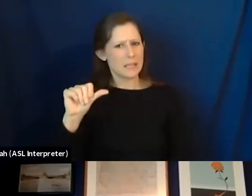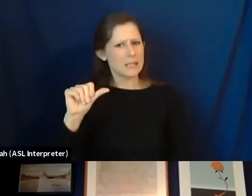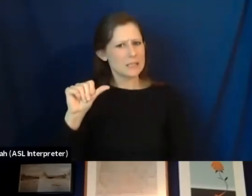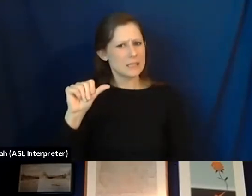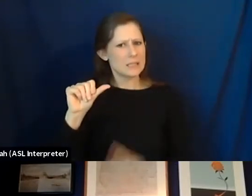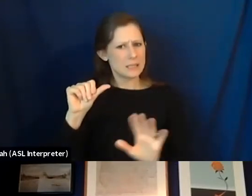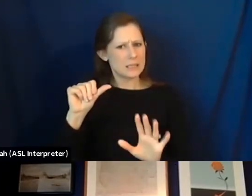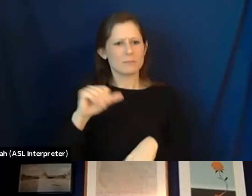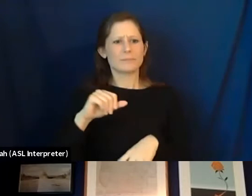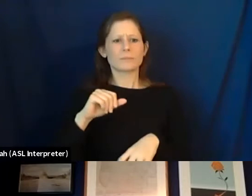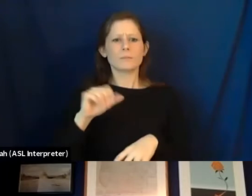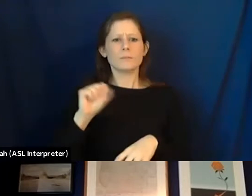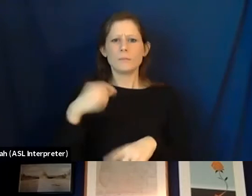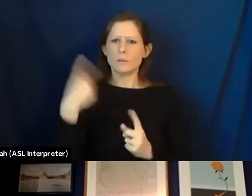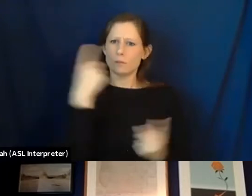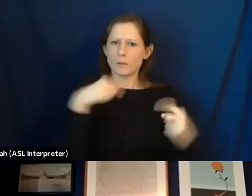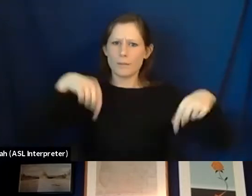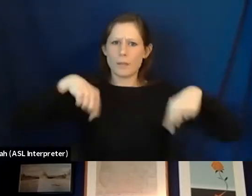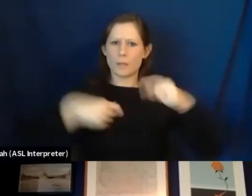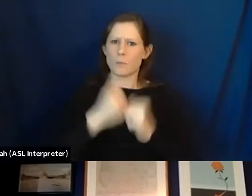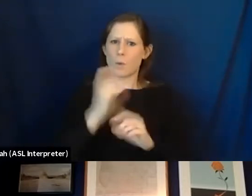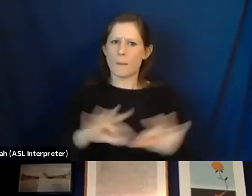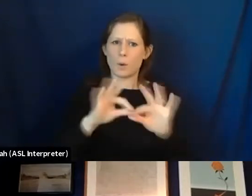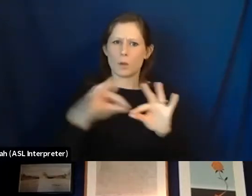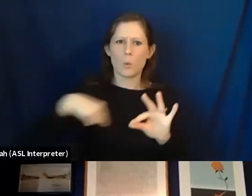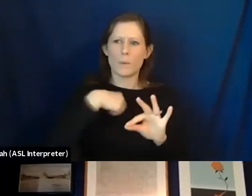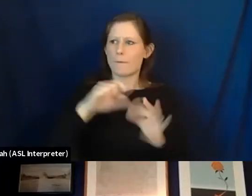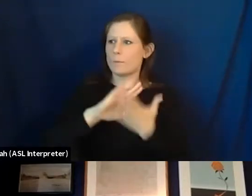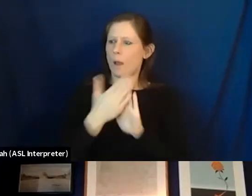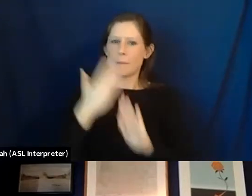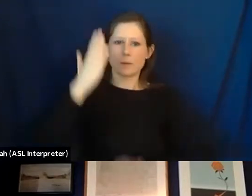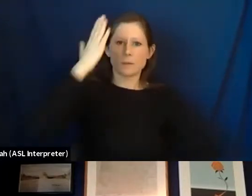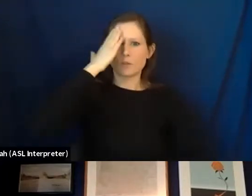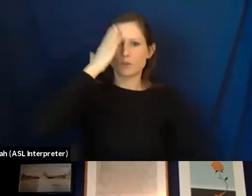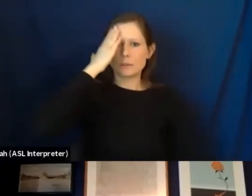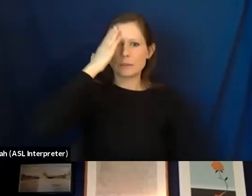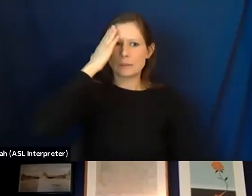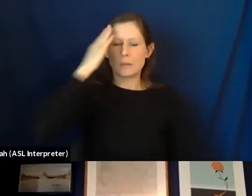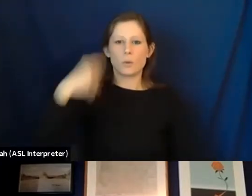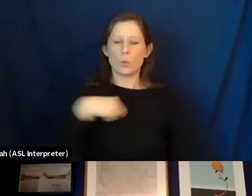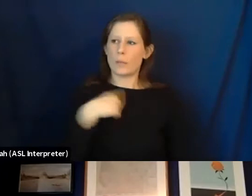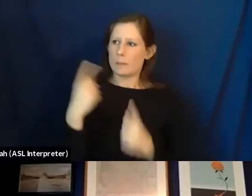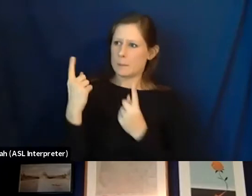that this is about our being really conscious and asking ourselves all the time what are